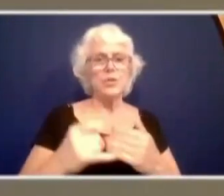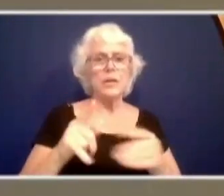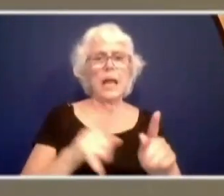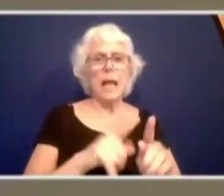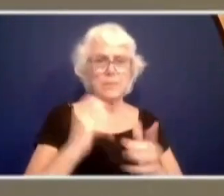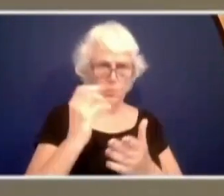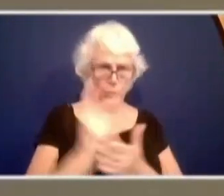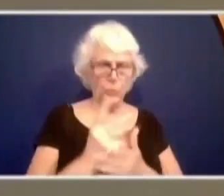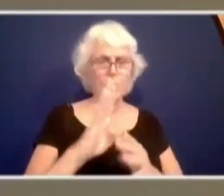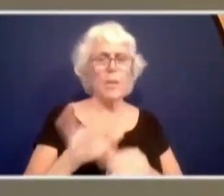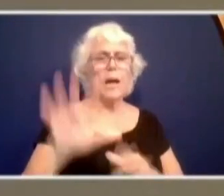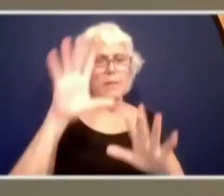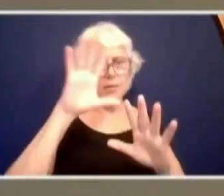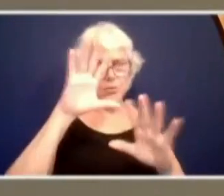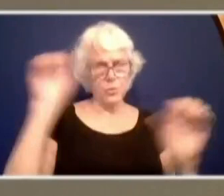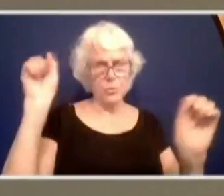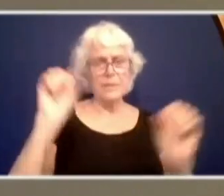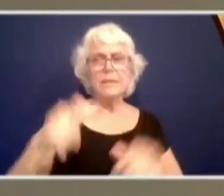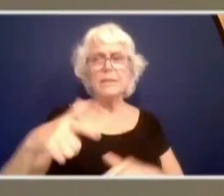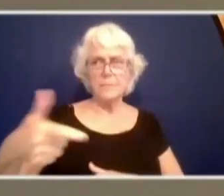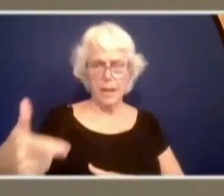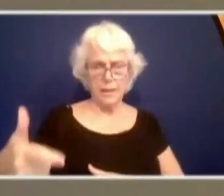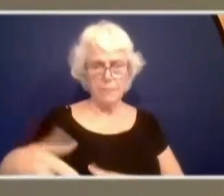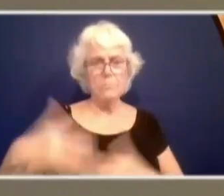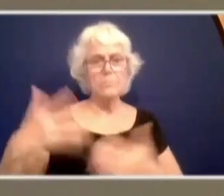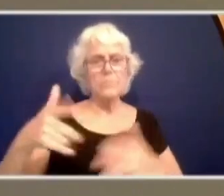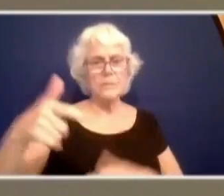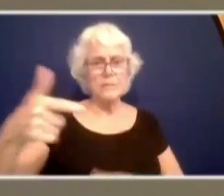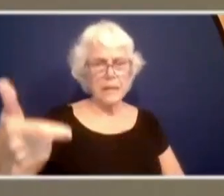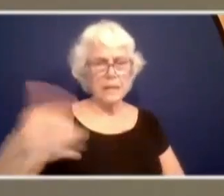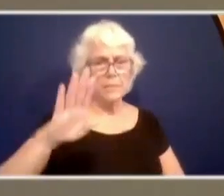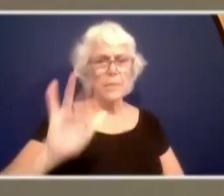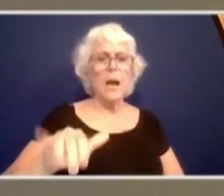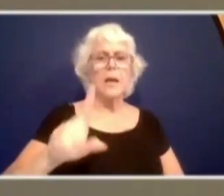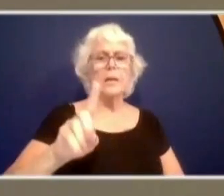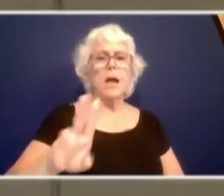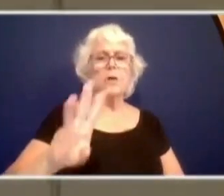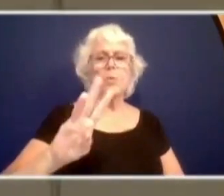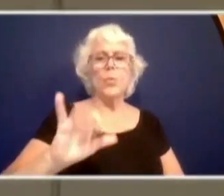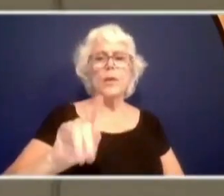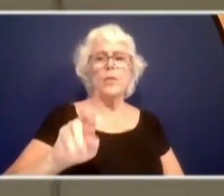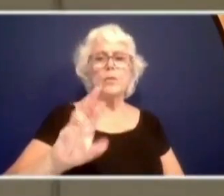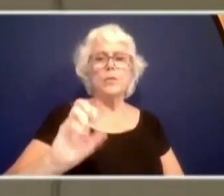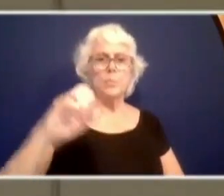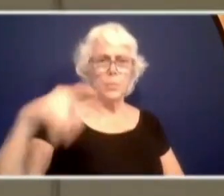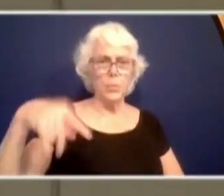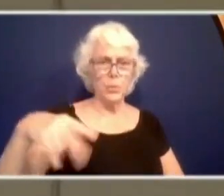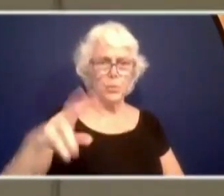Second. It's been seconded by Dr. Witherspoon. The motion before us